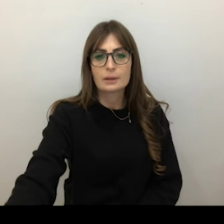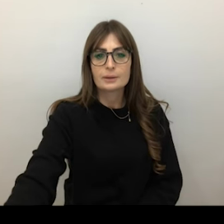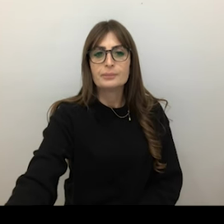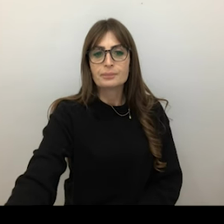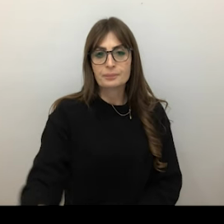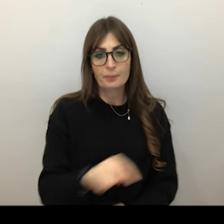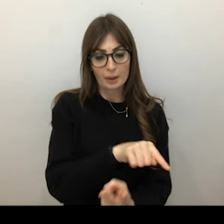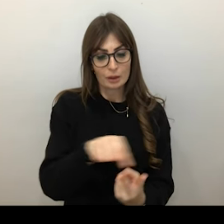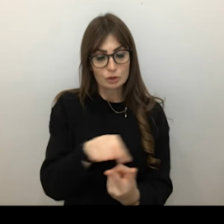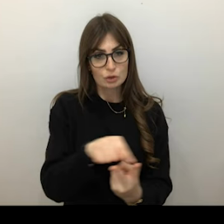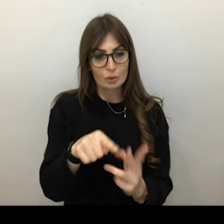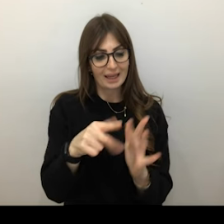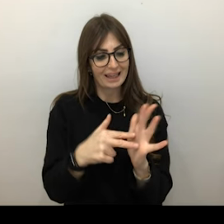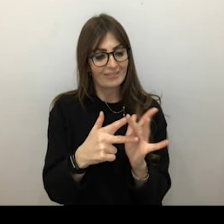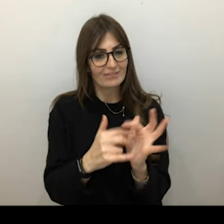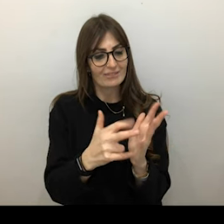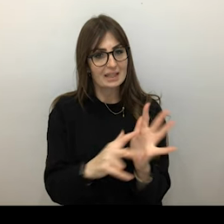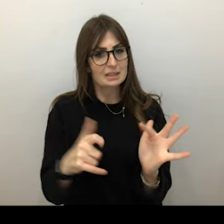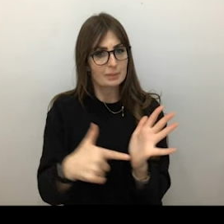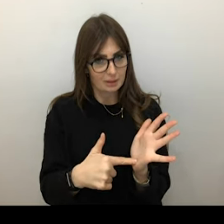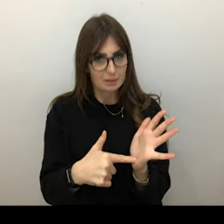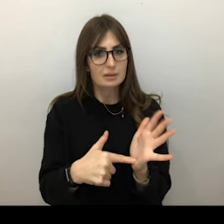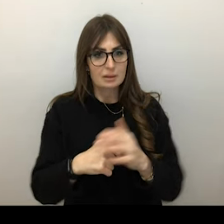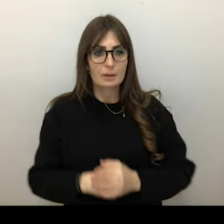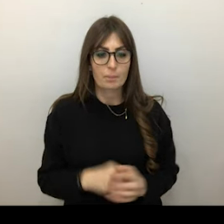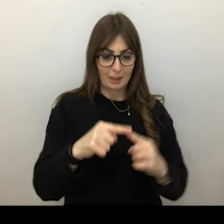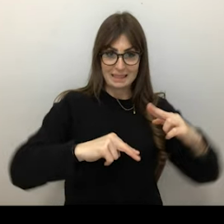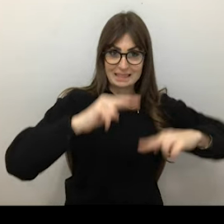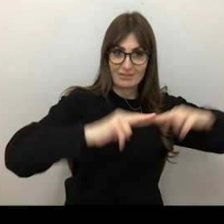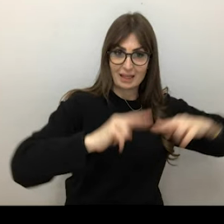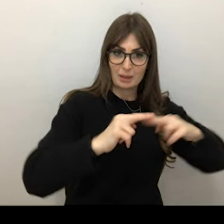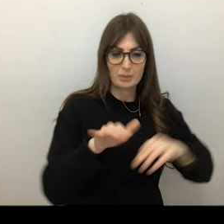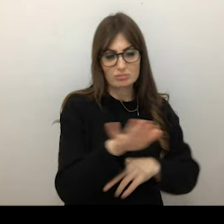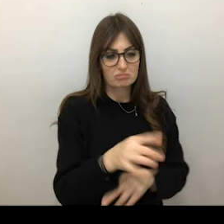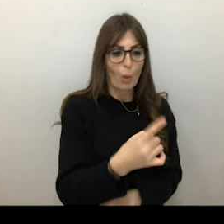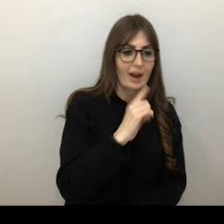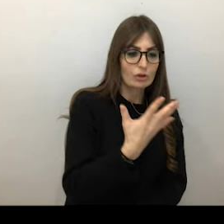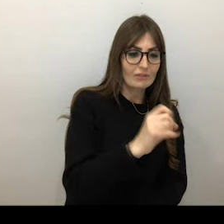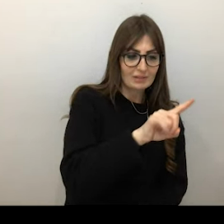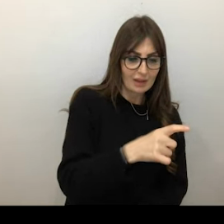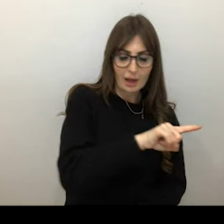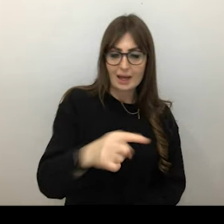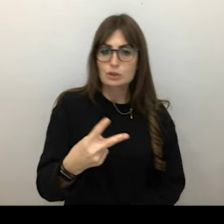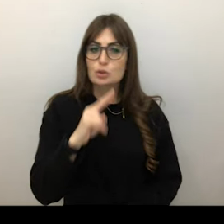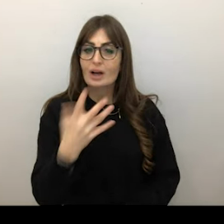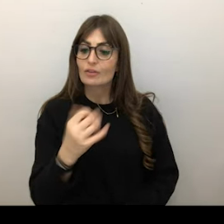There are two investment streams. The development stream invests between $150,000 and $250,000,